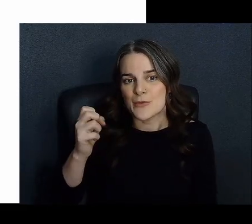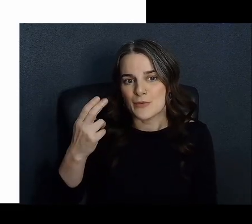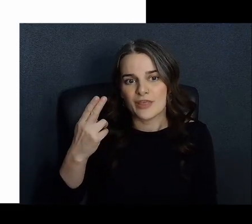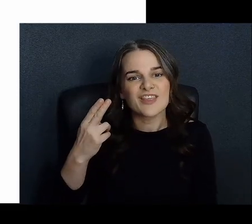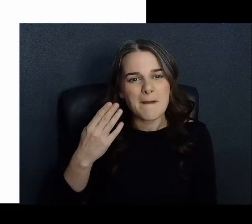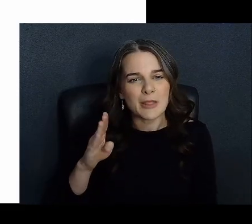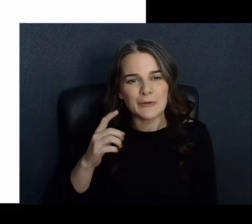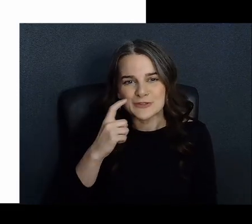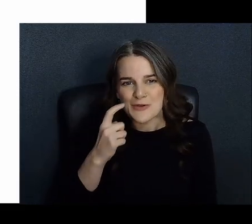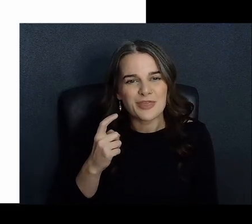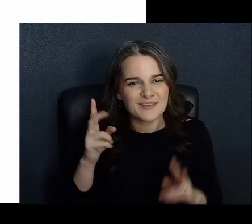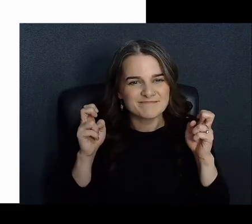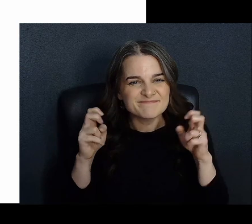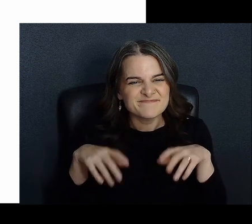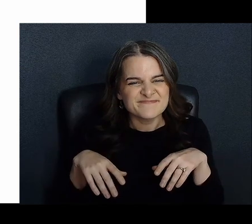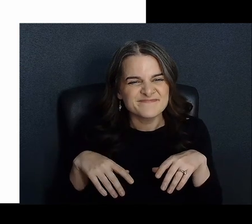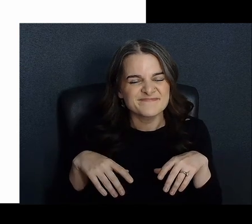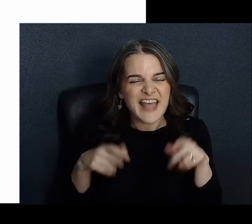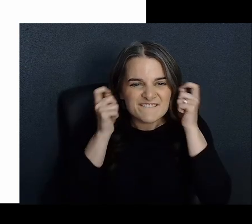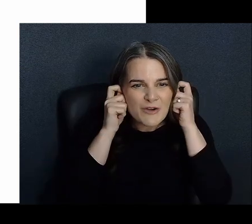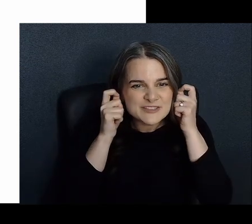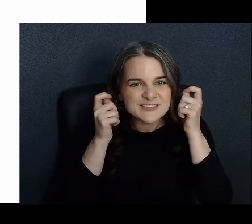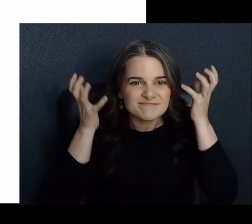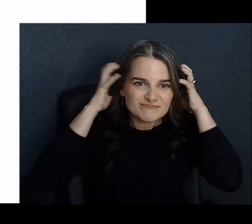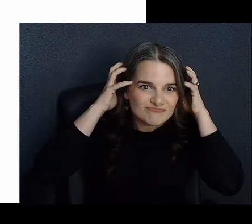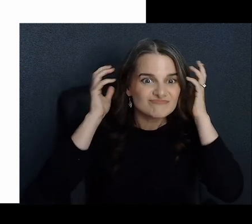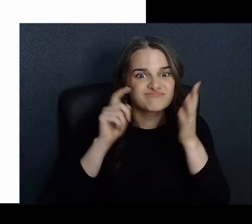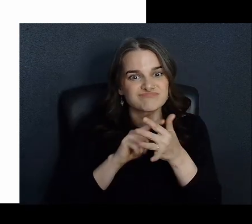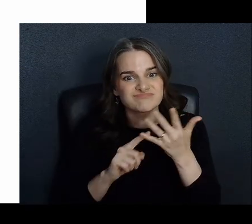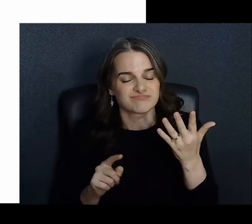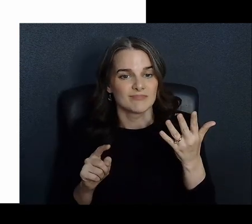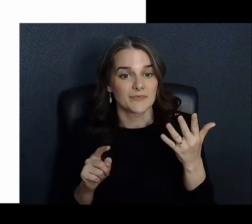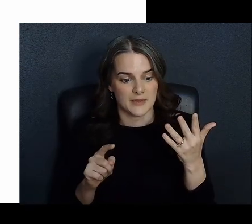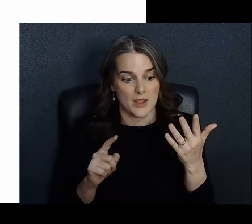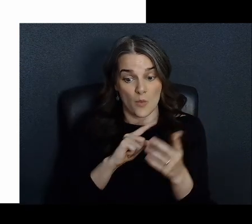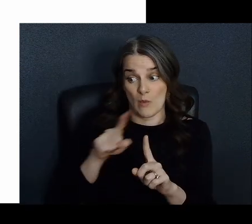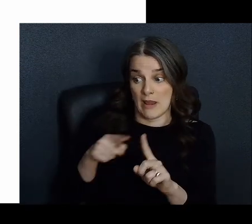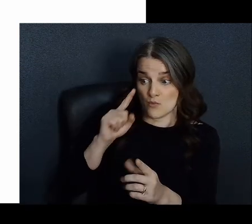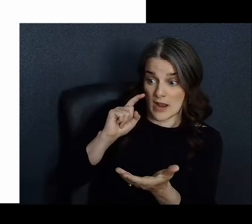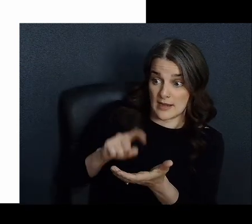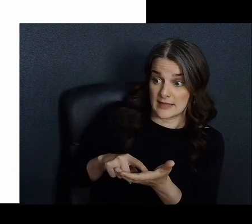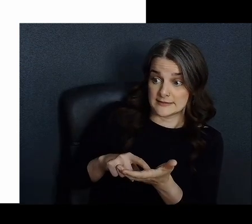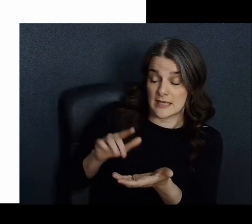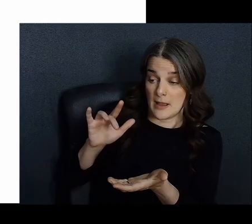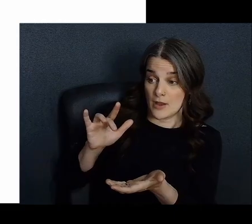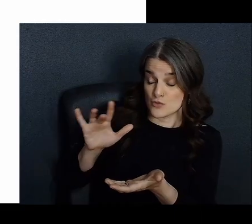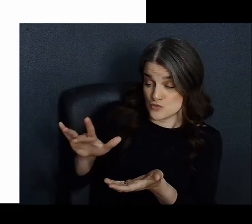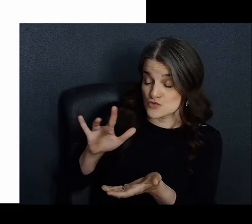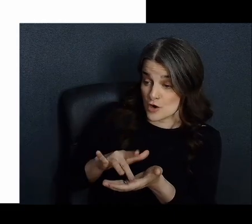it on, it will find, as long as the headset's turned on, headphones are turned on, it will find it.